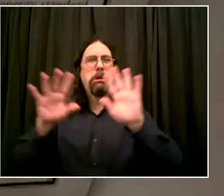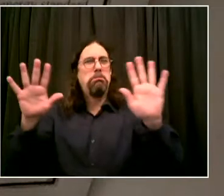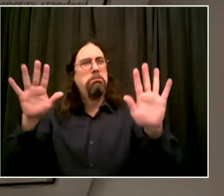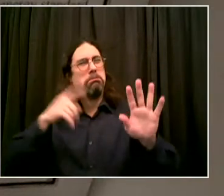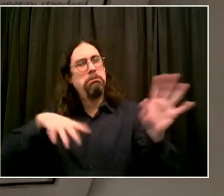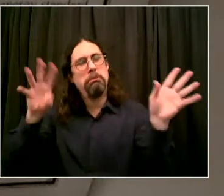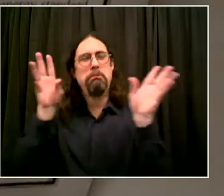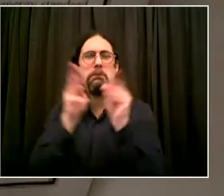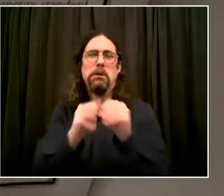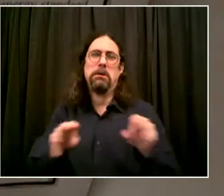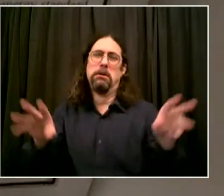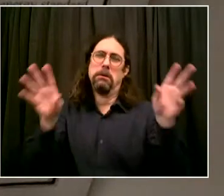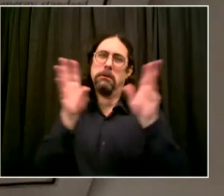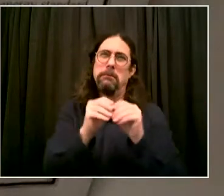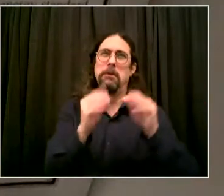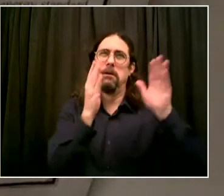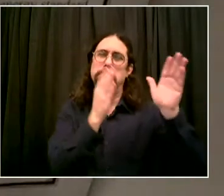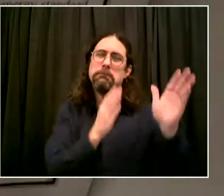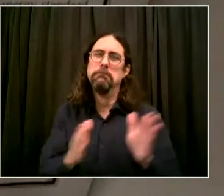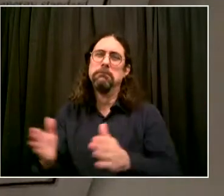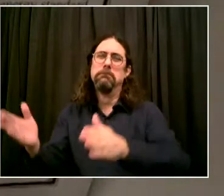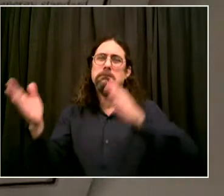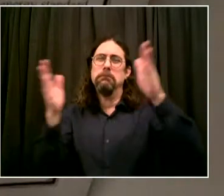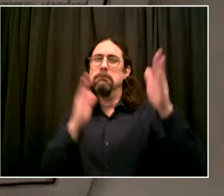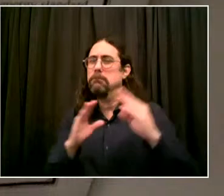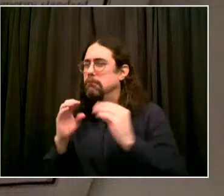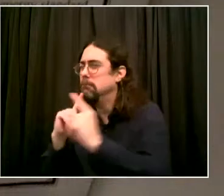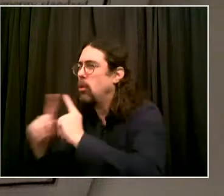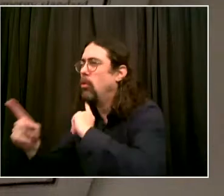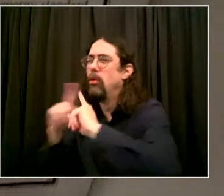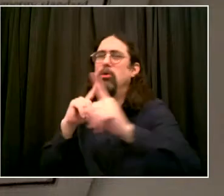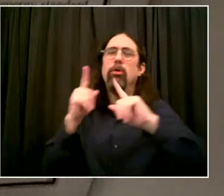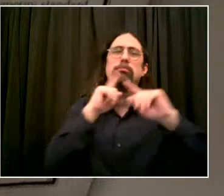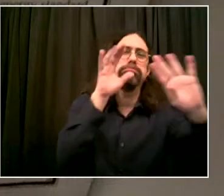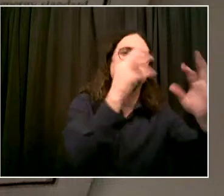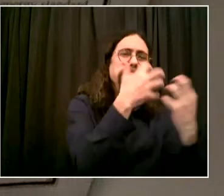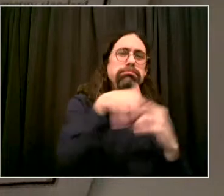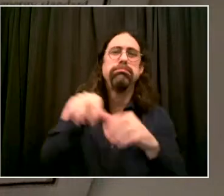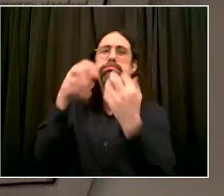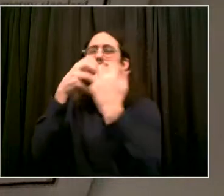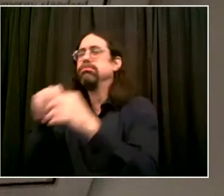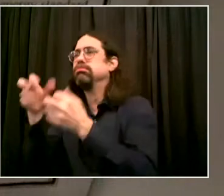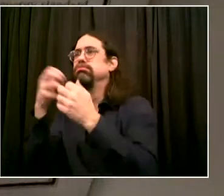TO ACTUALLY DO THIS AND WE ARE EXTRAORDINARILY